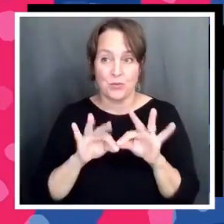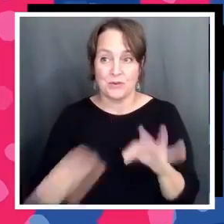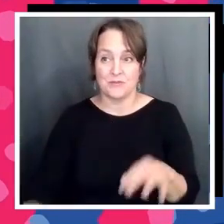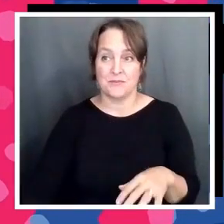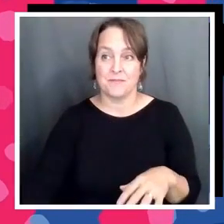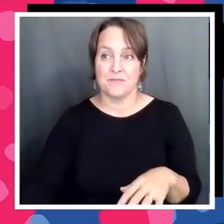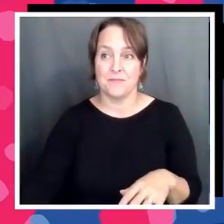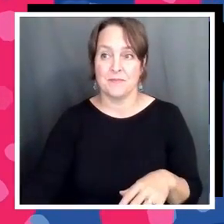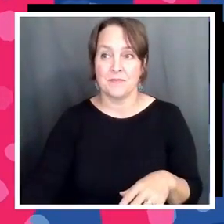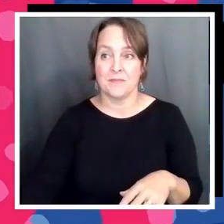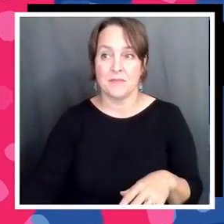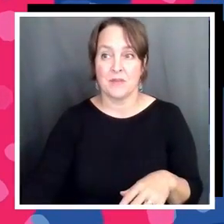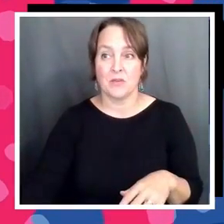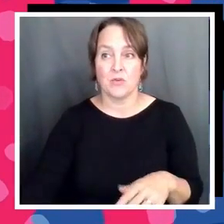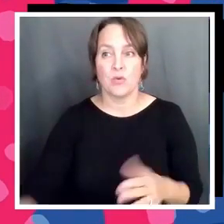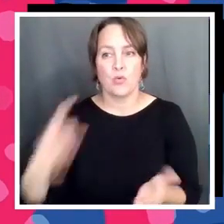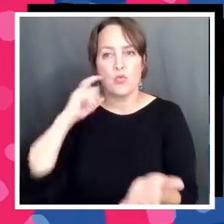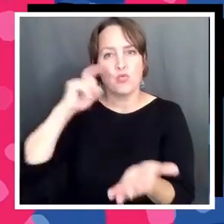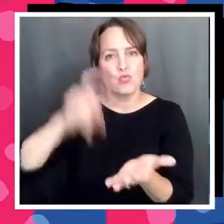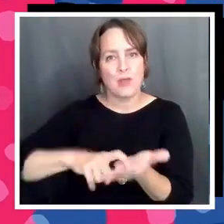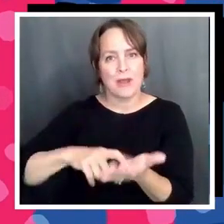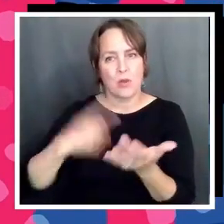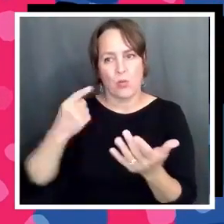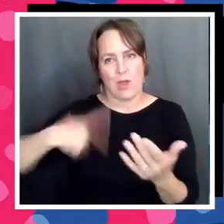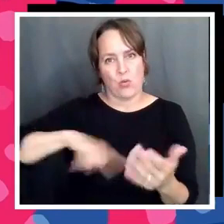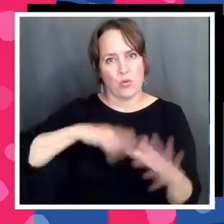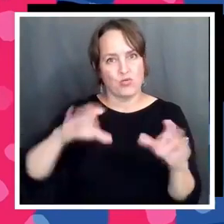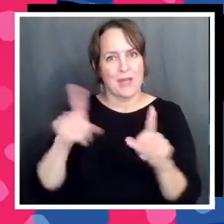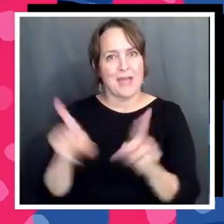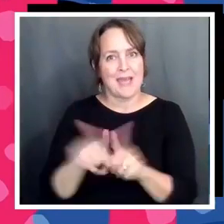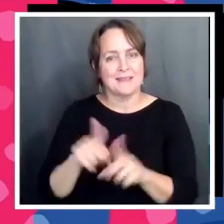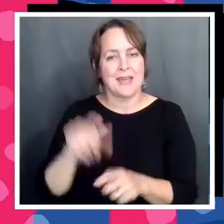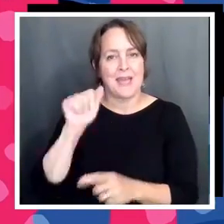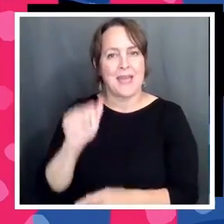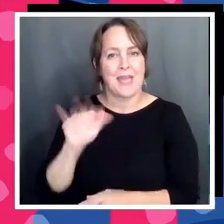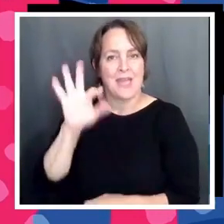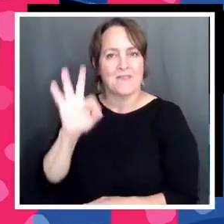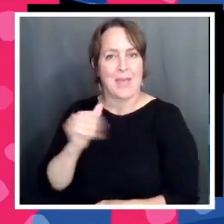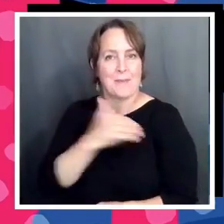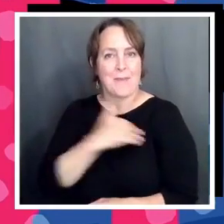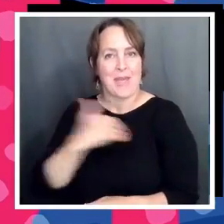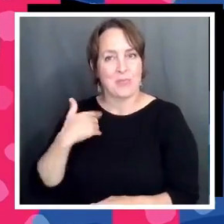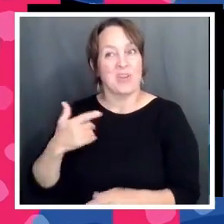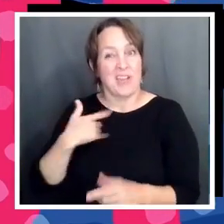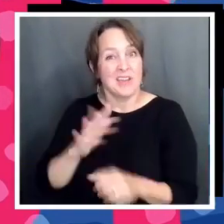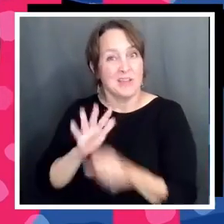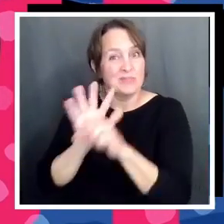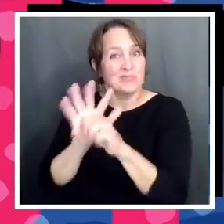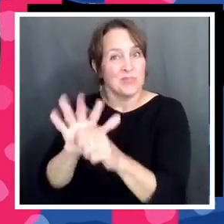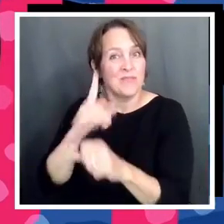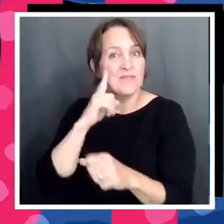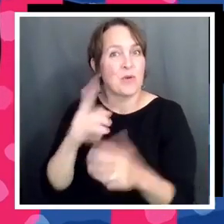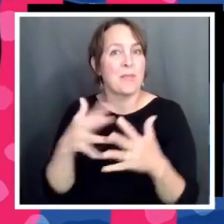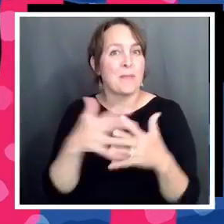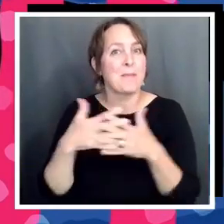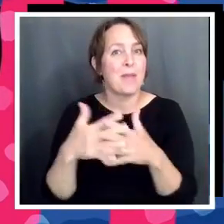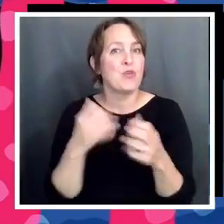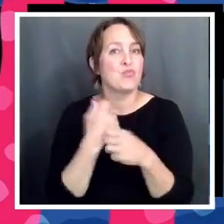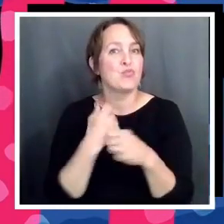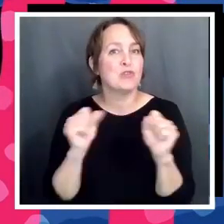WE WILL TALK ABOUT THE CHILD